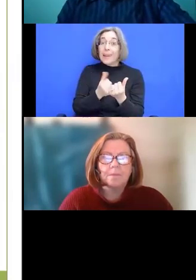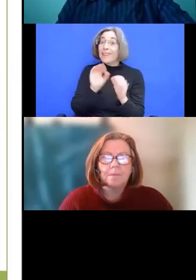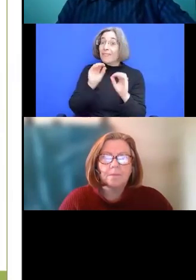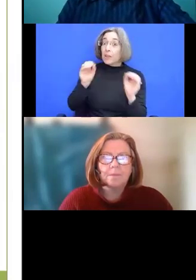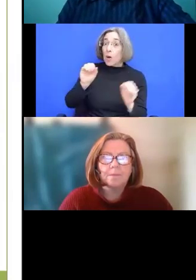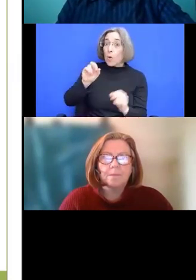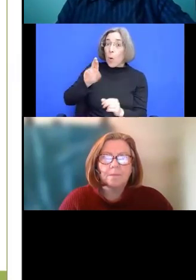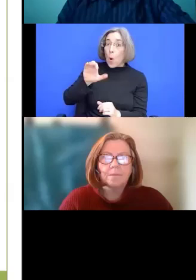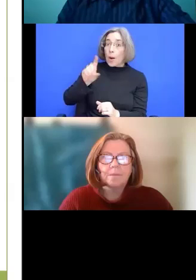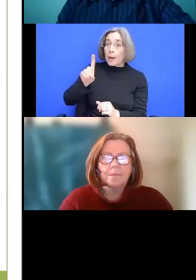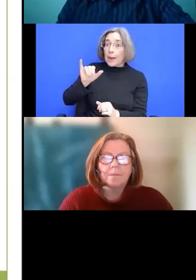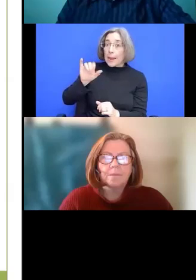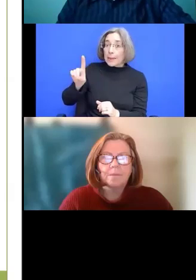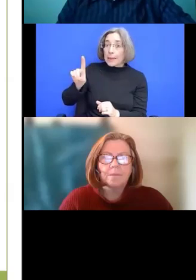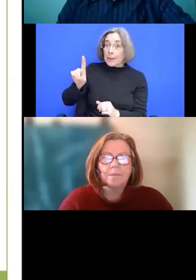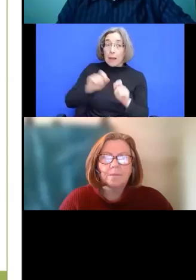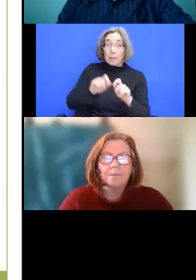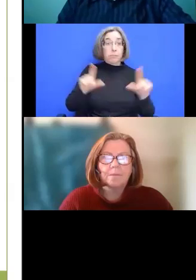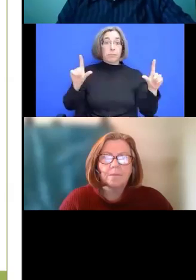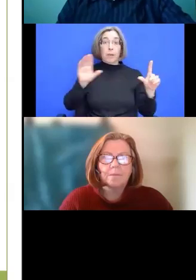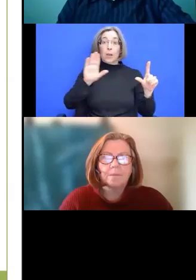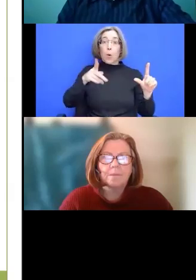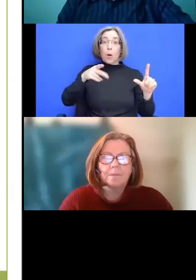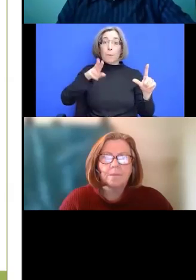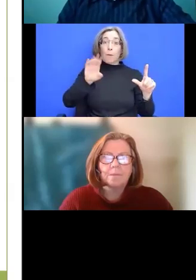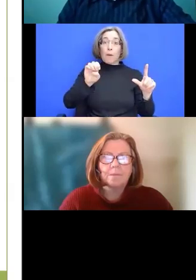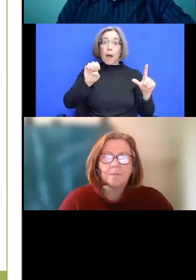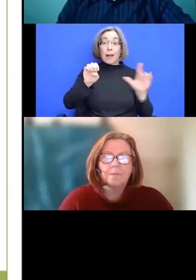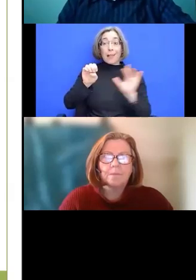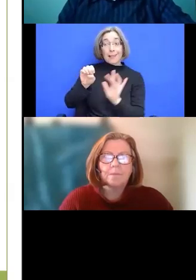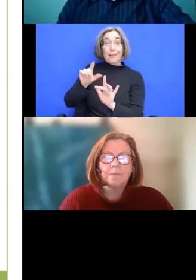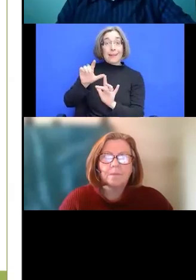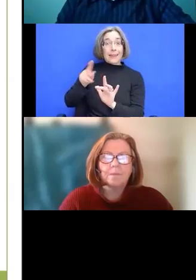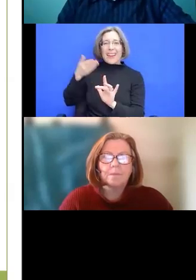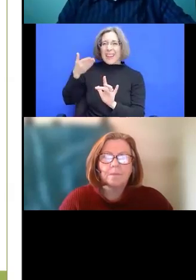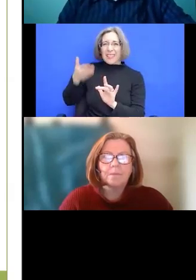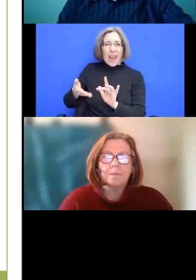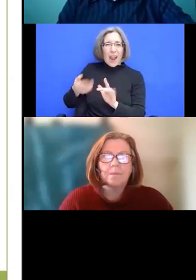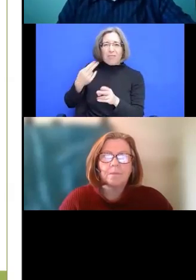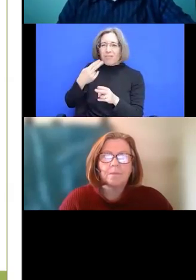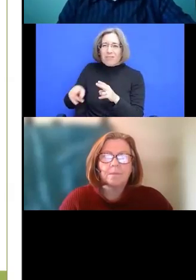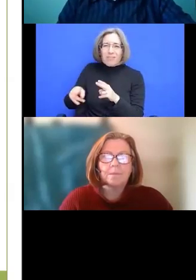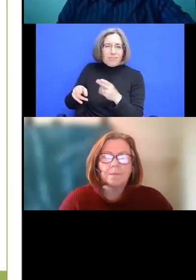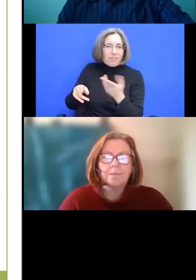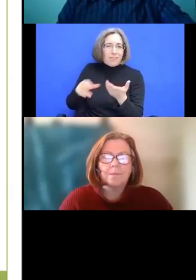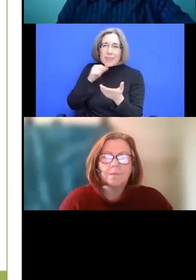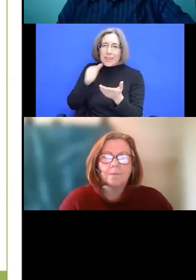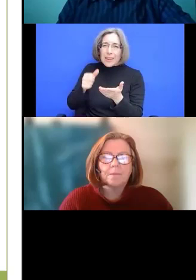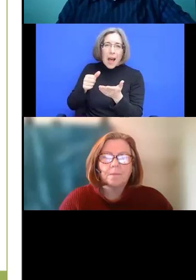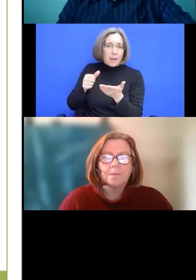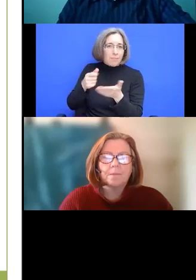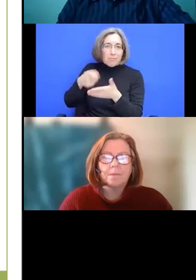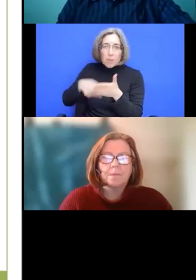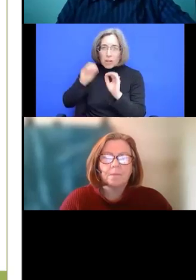and you come to your personal profile, the link is right there. It only takes a few minutes. It doesn't cost anything but you're going to want that going forward